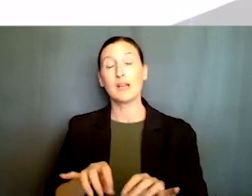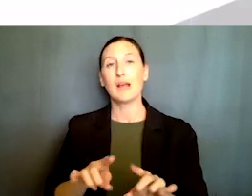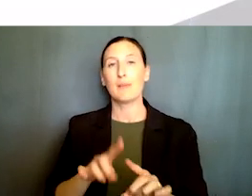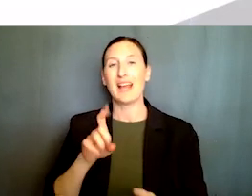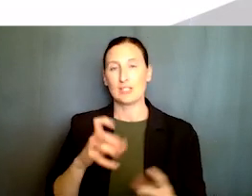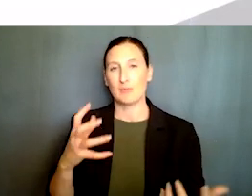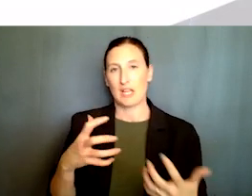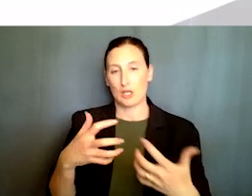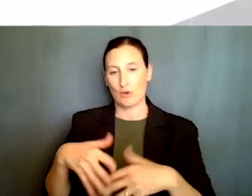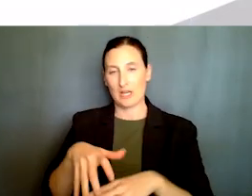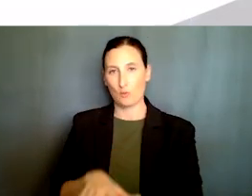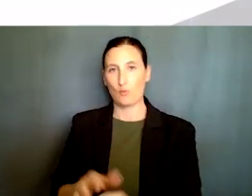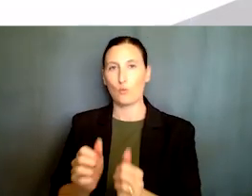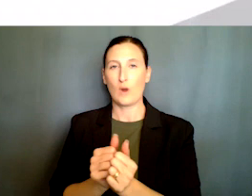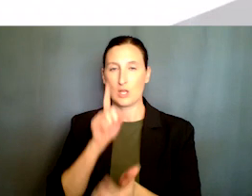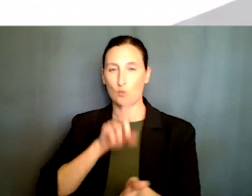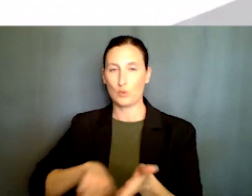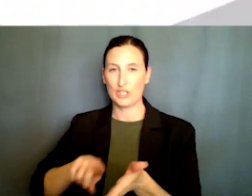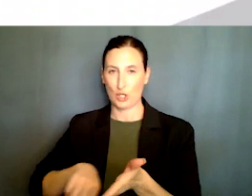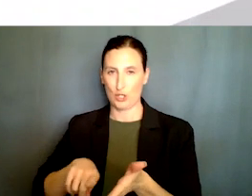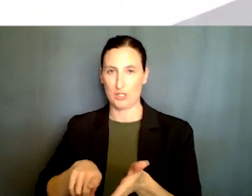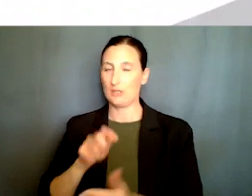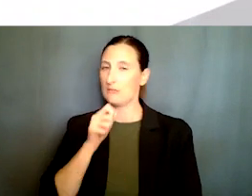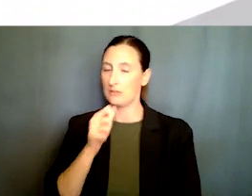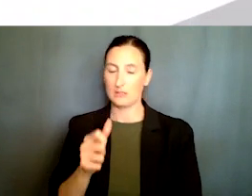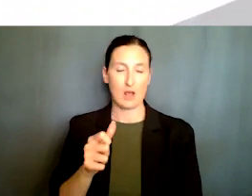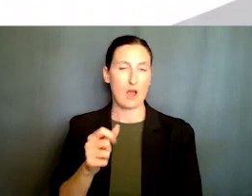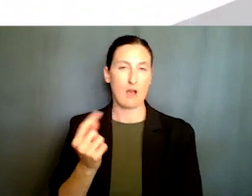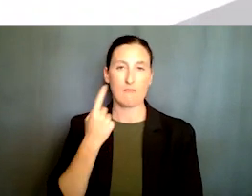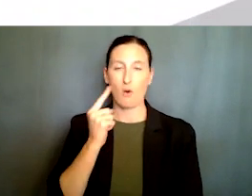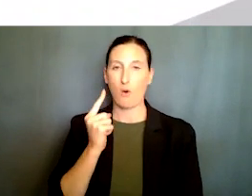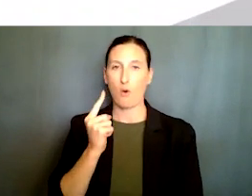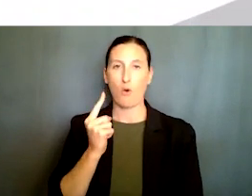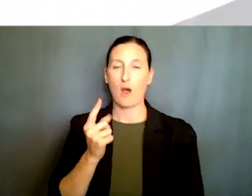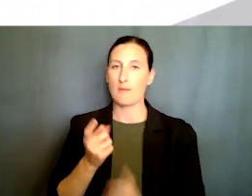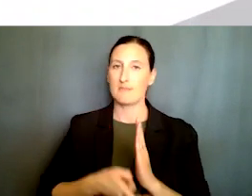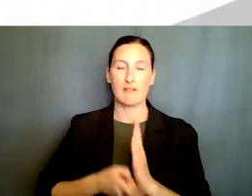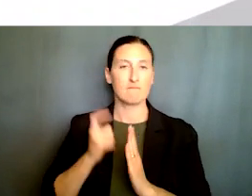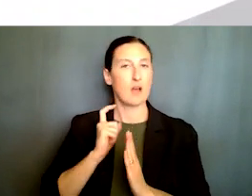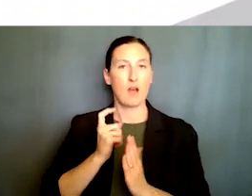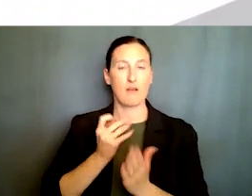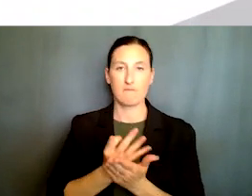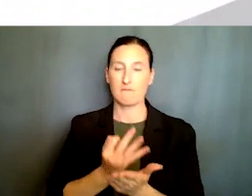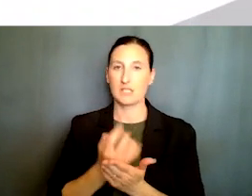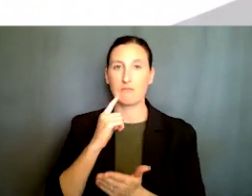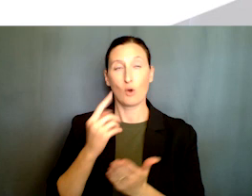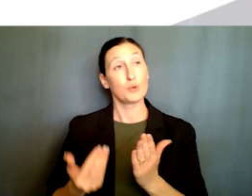needs to be integrated with research. They are not intended as a default funding mechanism for new assistant professors,